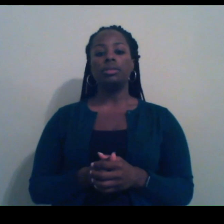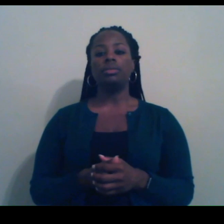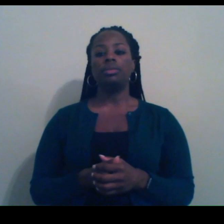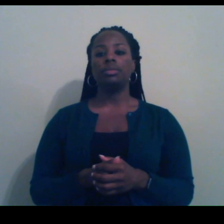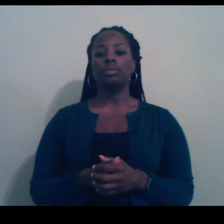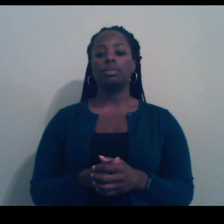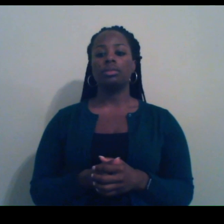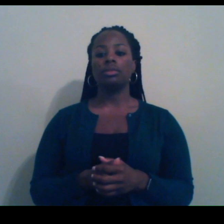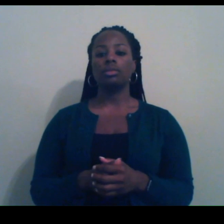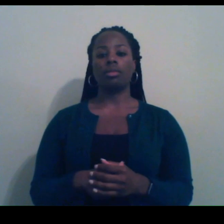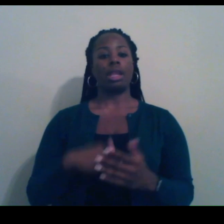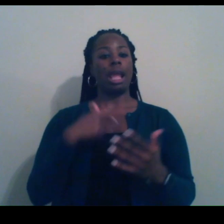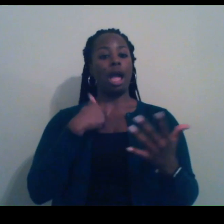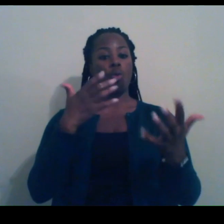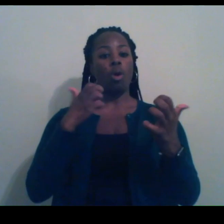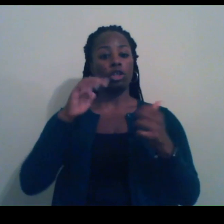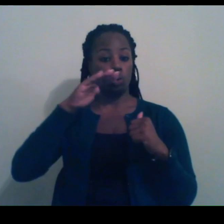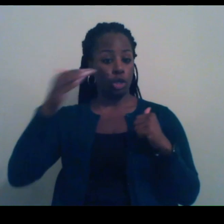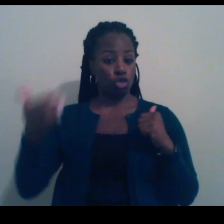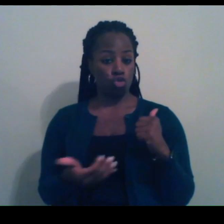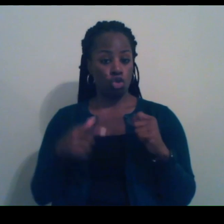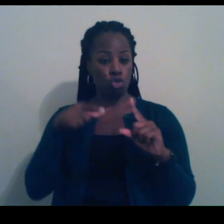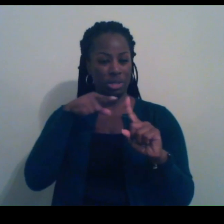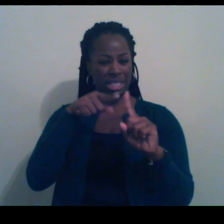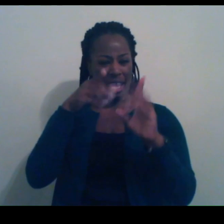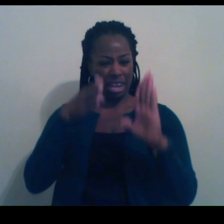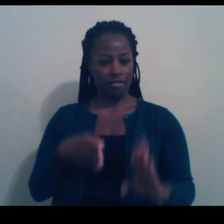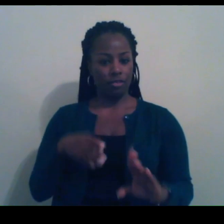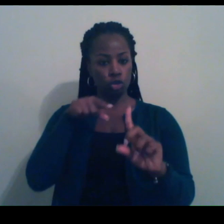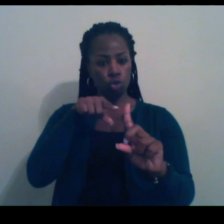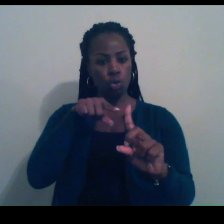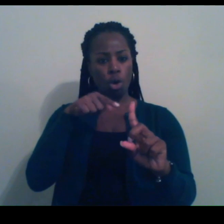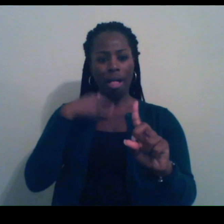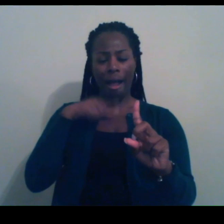introduce an individual who I asked the vice president to have joined this task